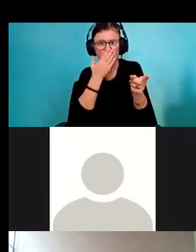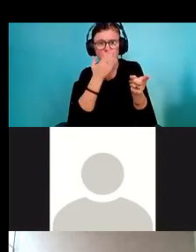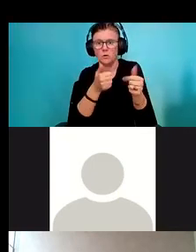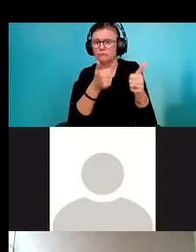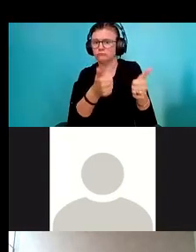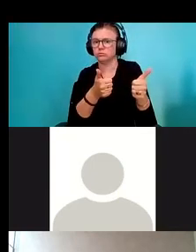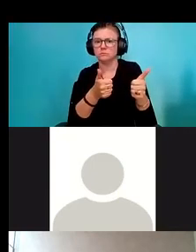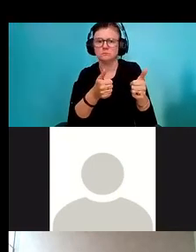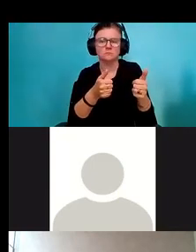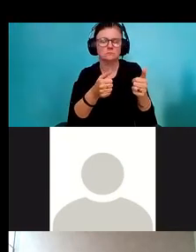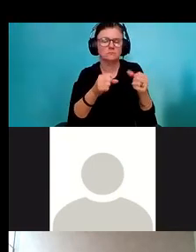a strong narrative quote.